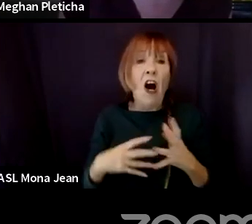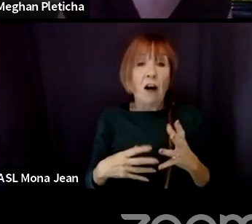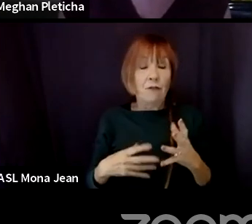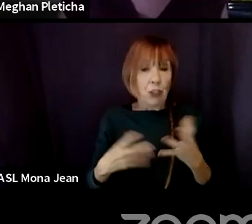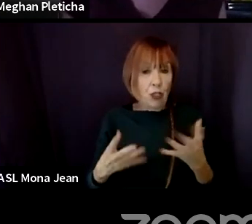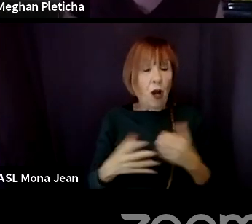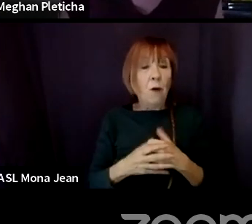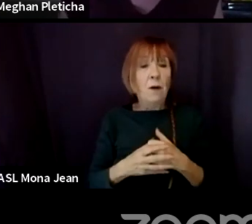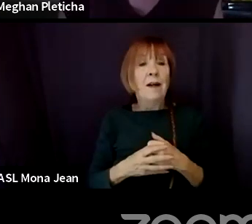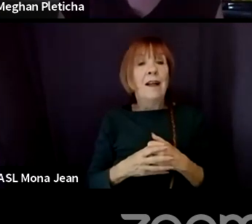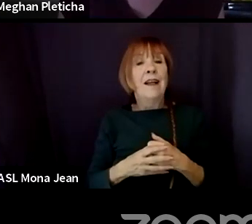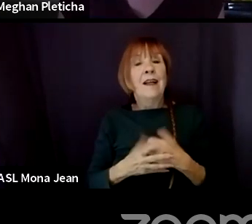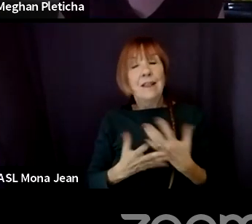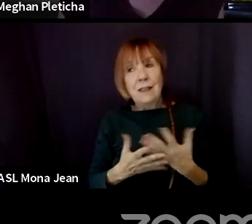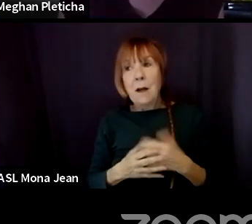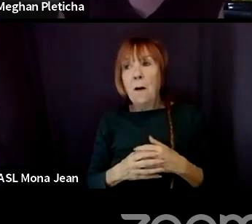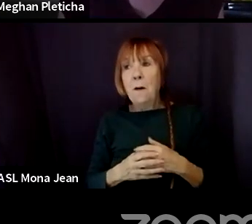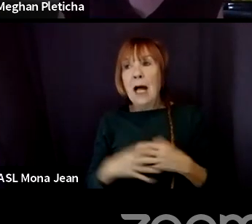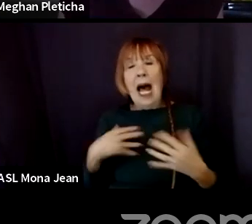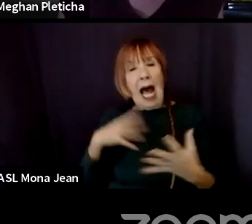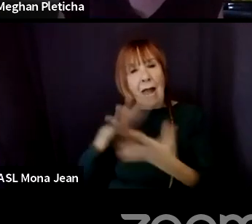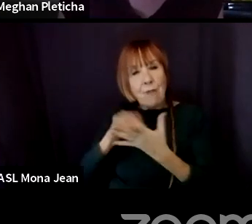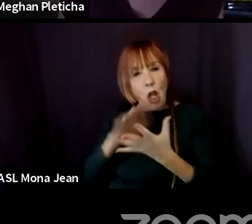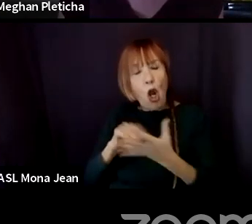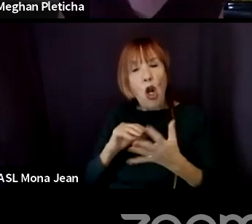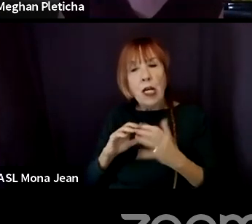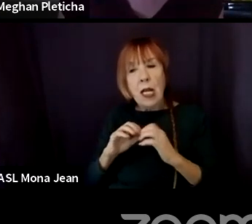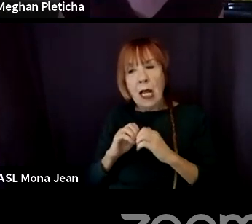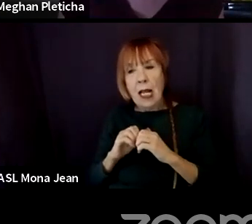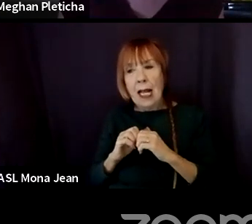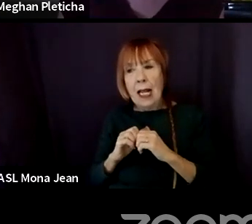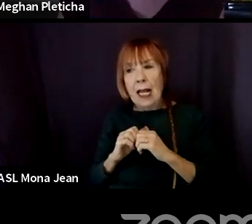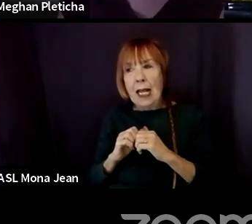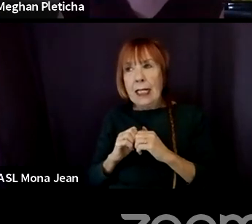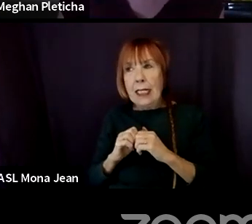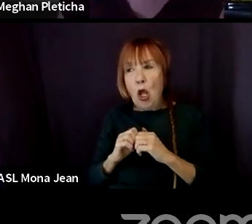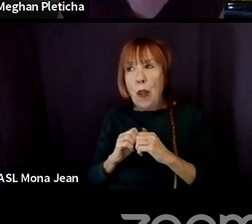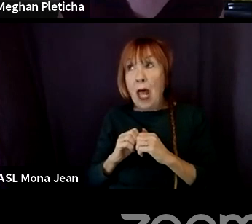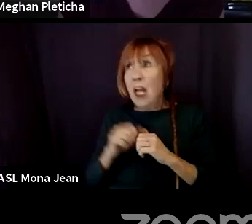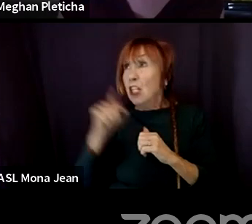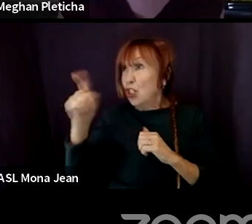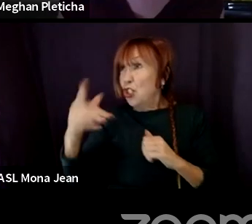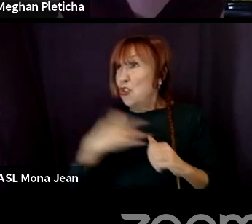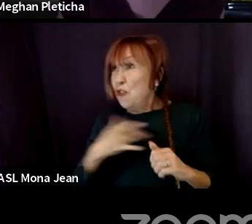Little things like that I've learned from looking to see, did you feel the trailer moments that I gave you